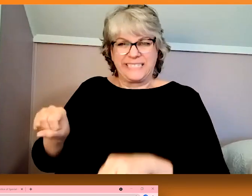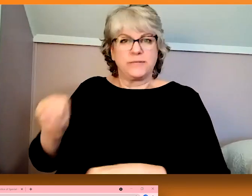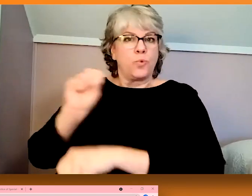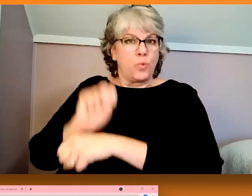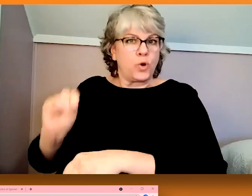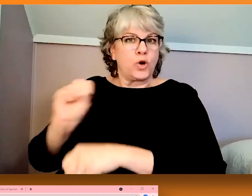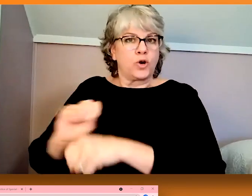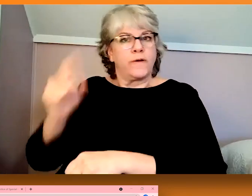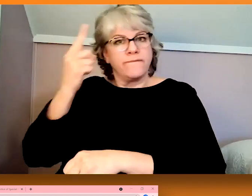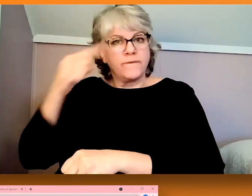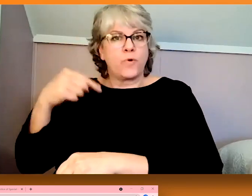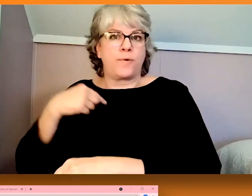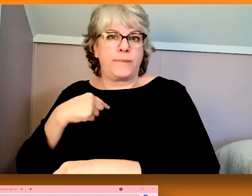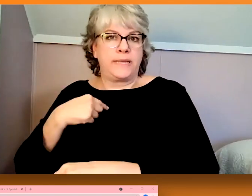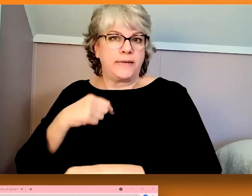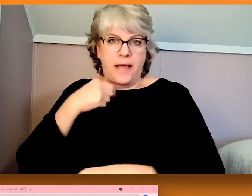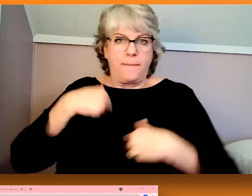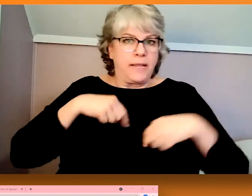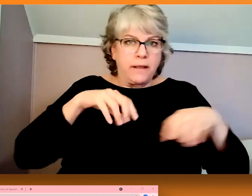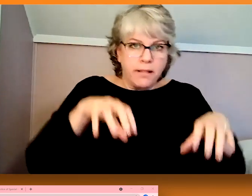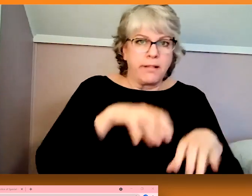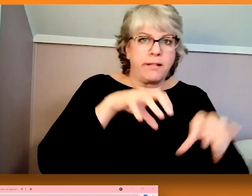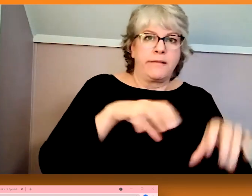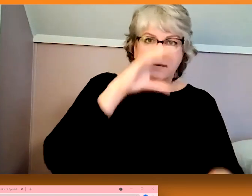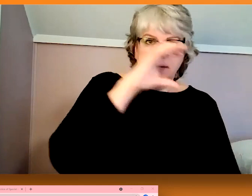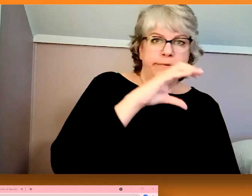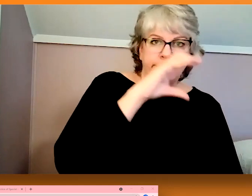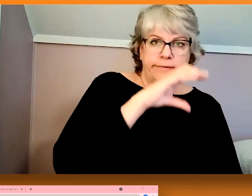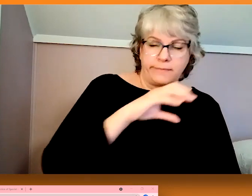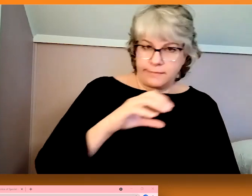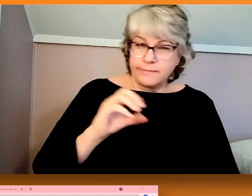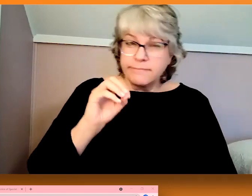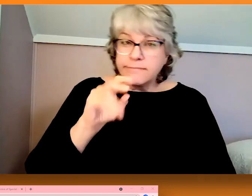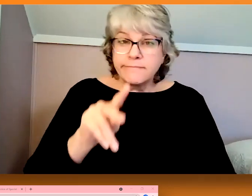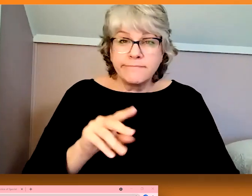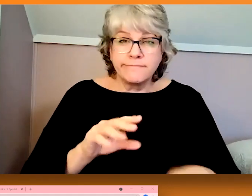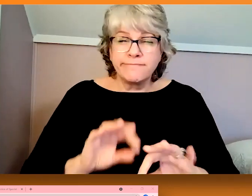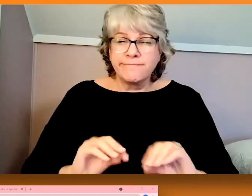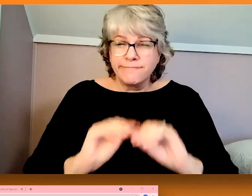So I want everybody to understand that you don't have have to go searching